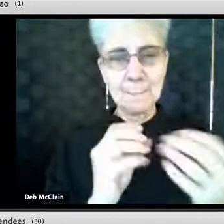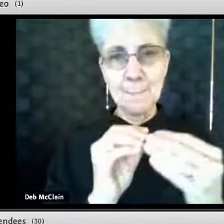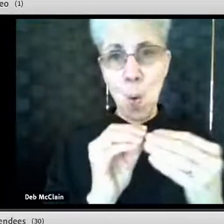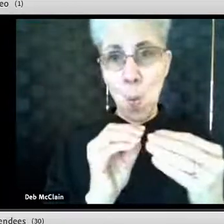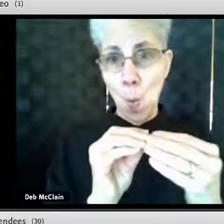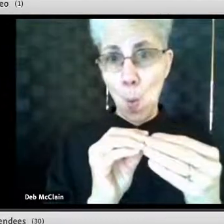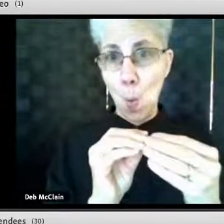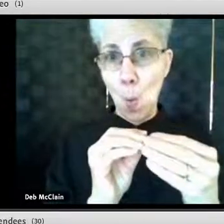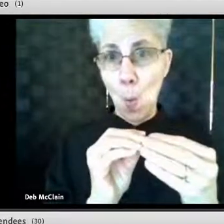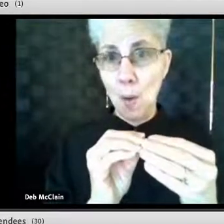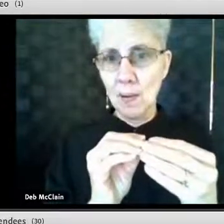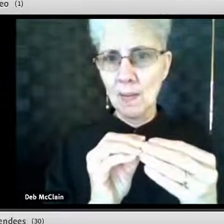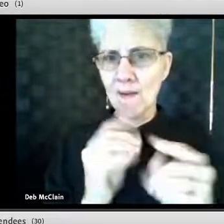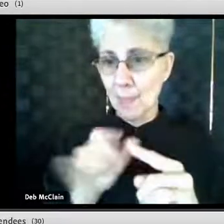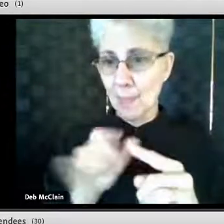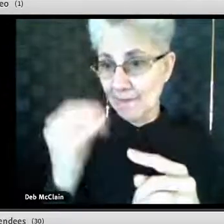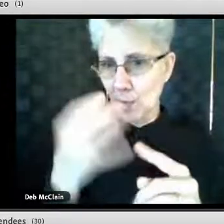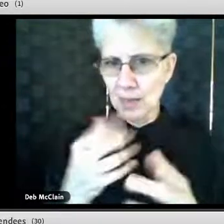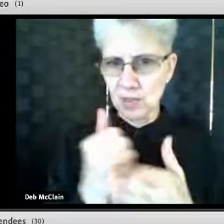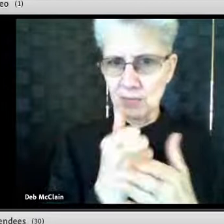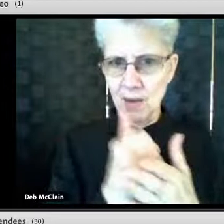a little bit more based on that information.